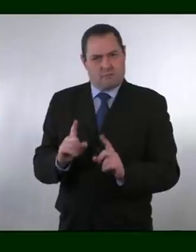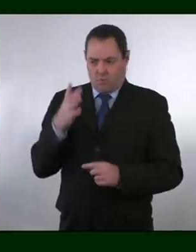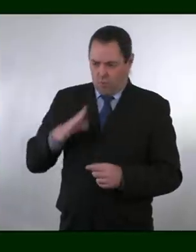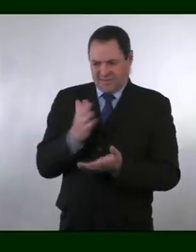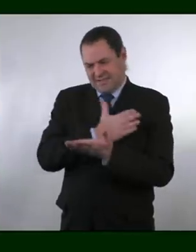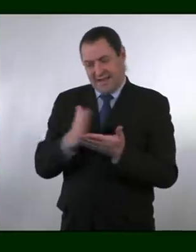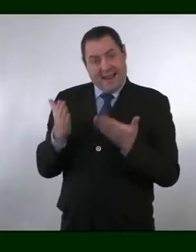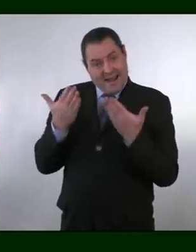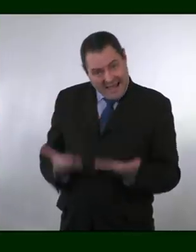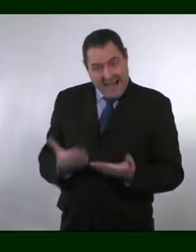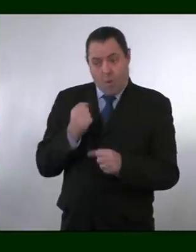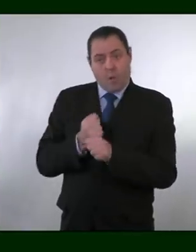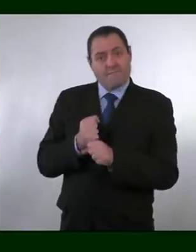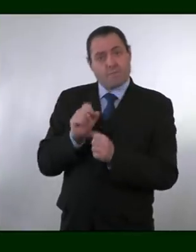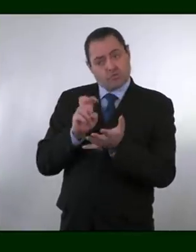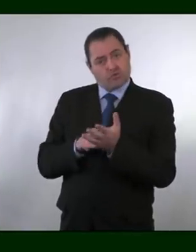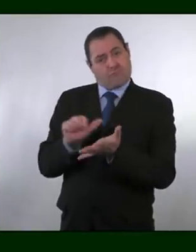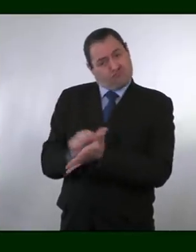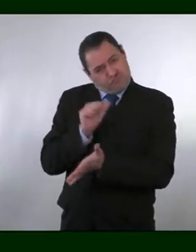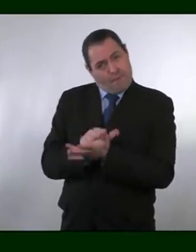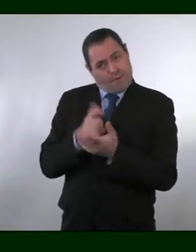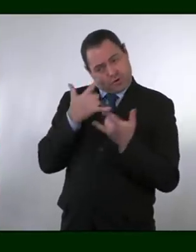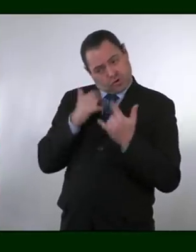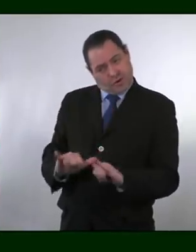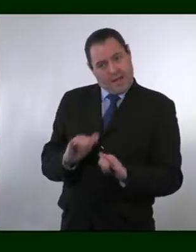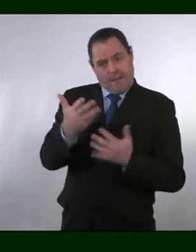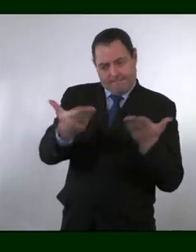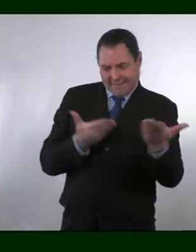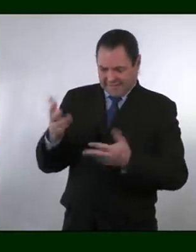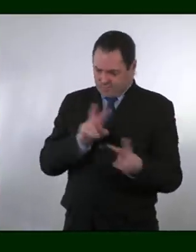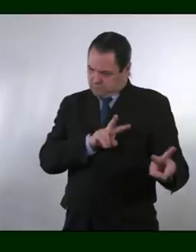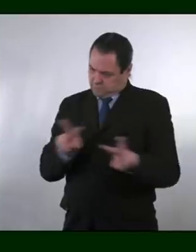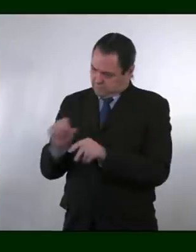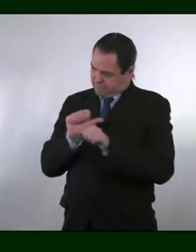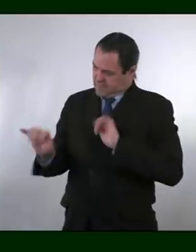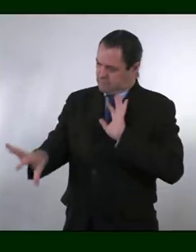contracts will be subject to proper process with full transparency and accountability?